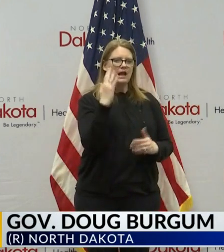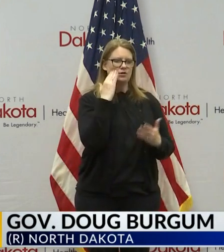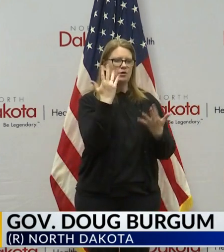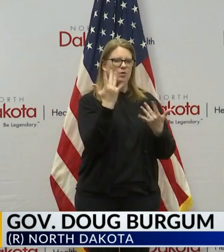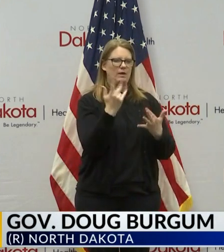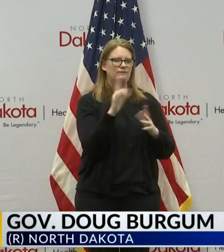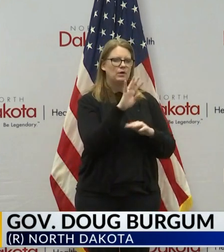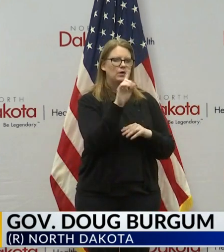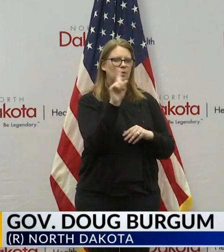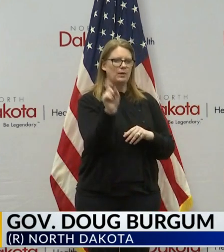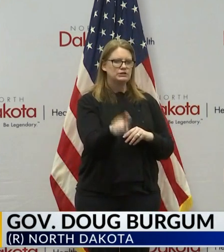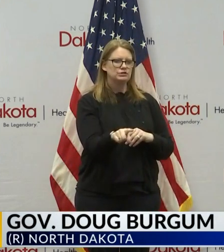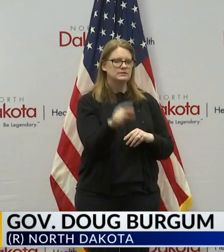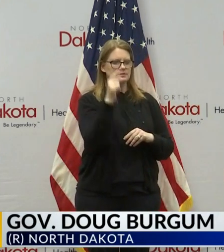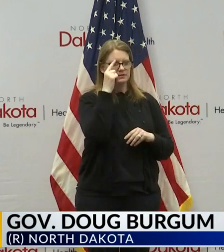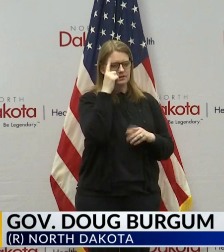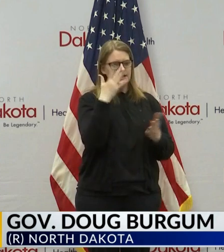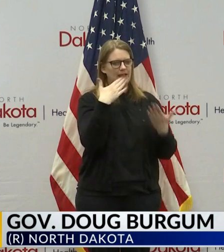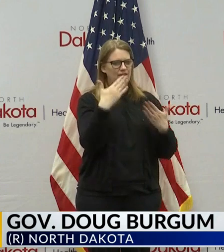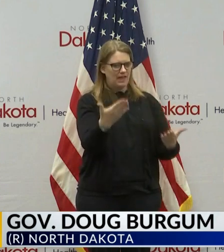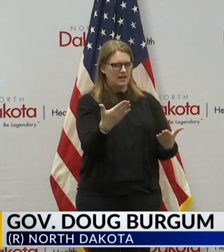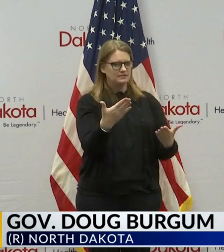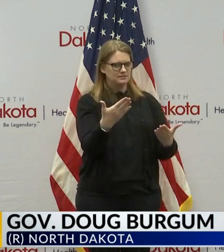KEEP IT UP. I KNOW YOU WILL STICK AROUND FOR QUESTIONS AFTERWARDS.